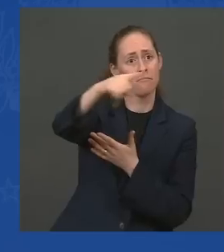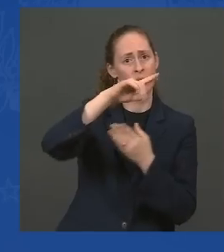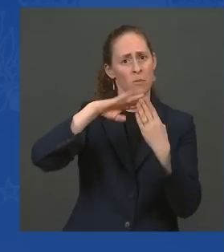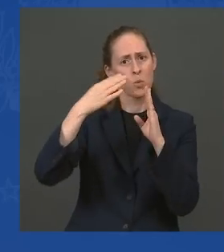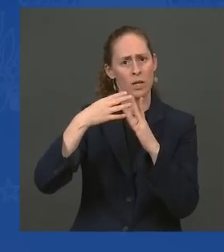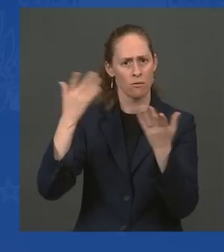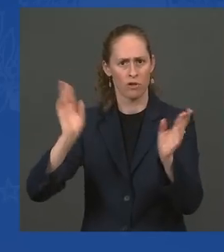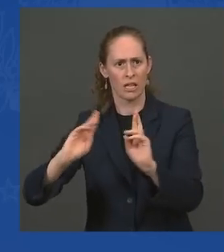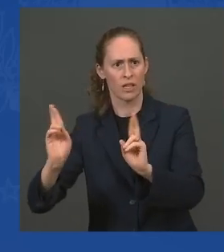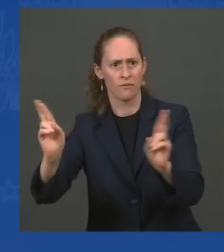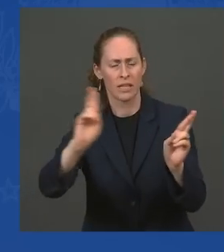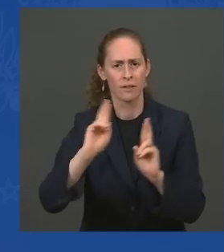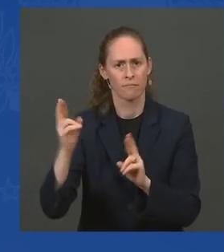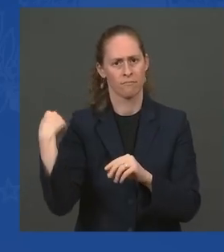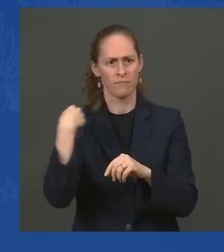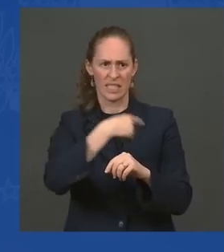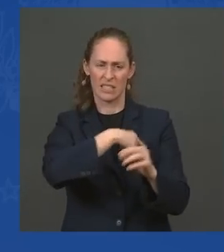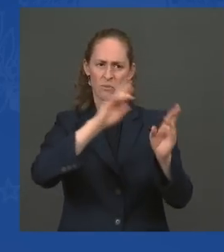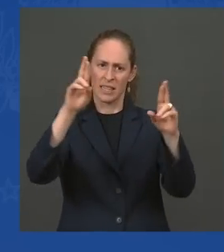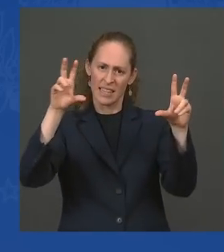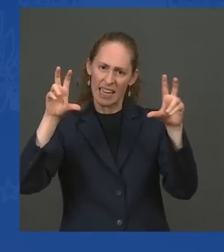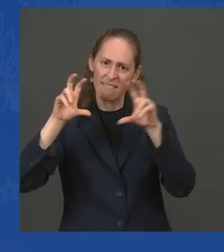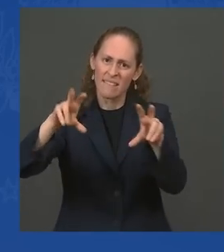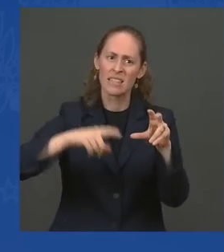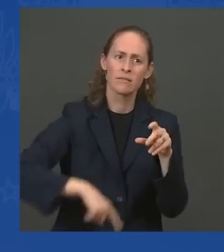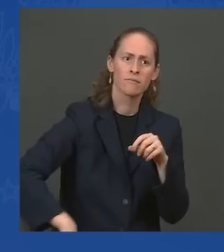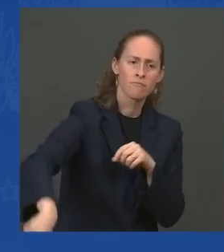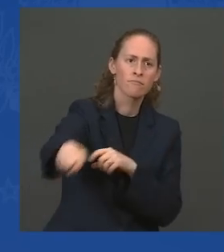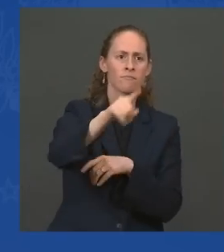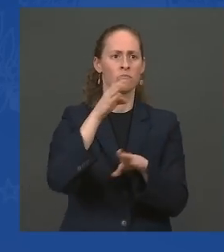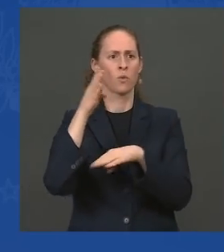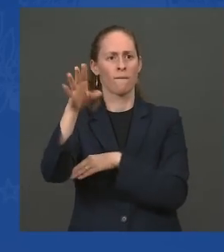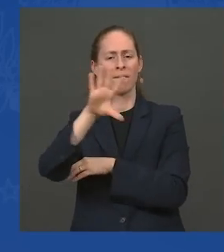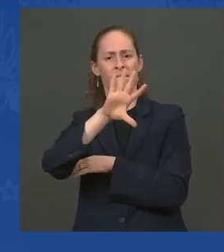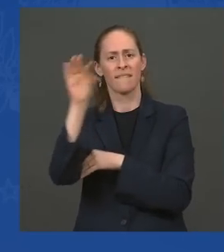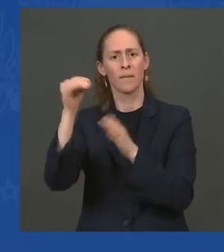in Detroit-Hamtramck and Holland Park based nonprofit programs by 2025.